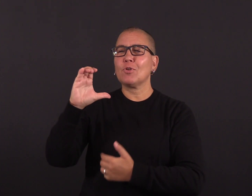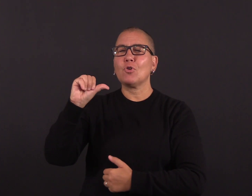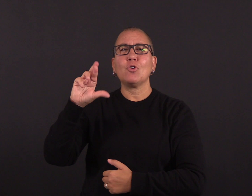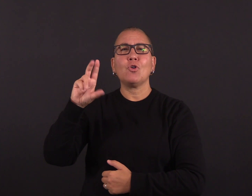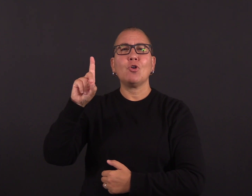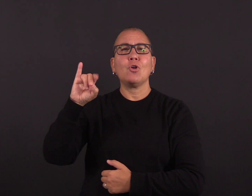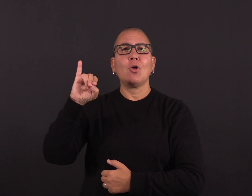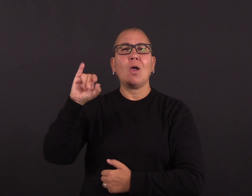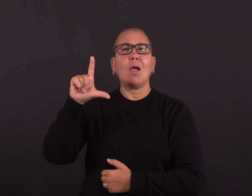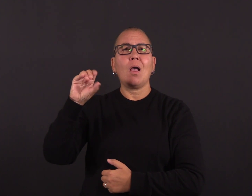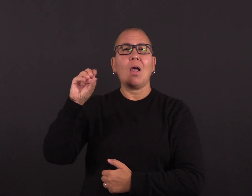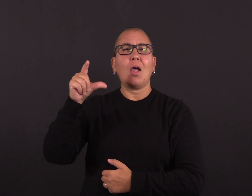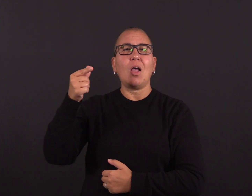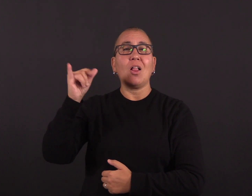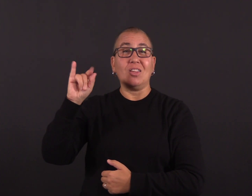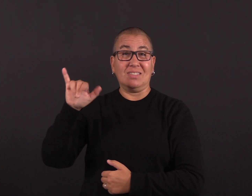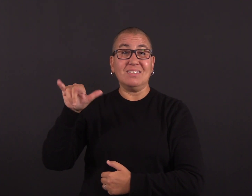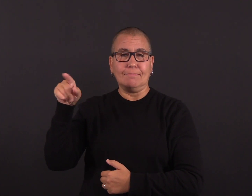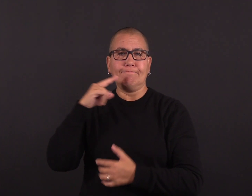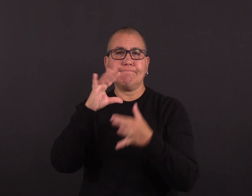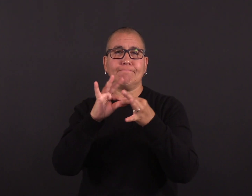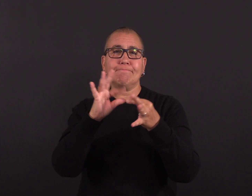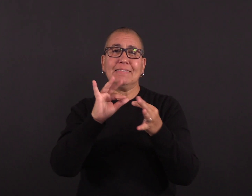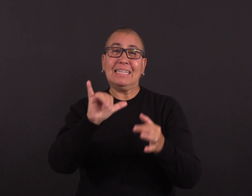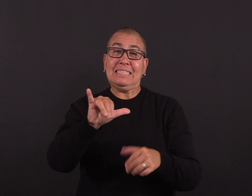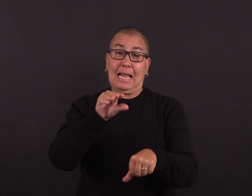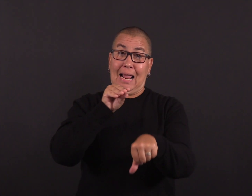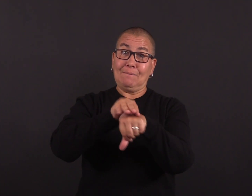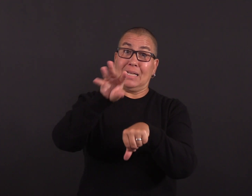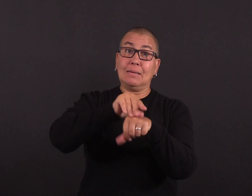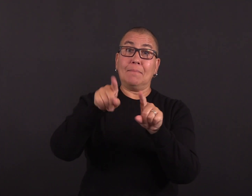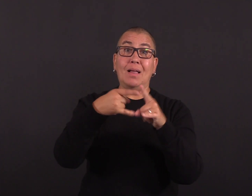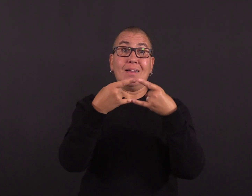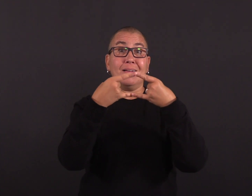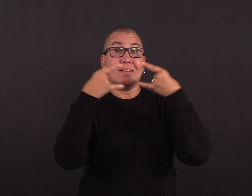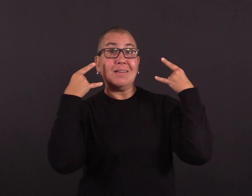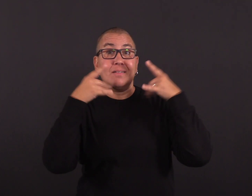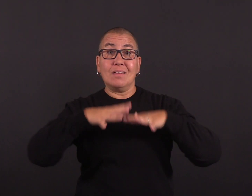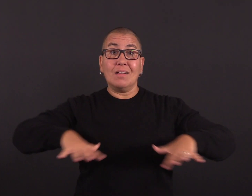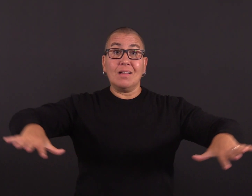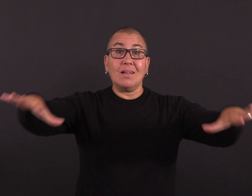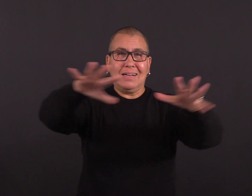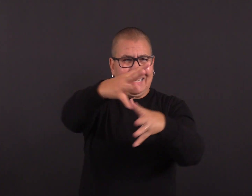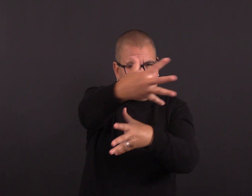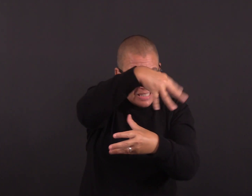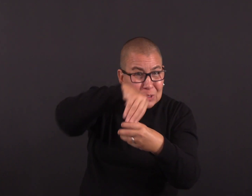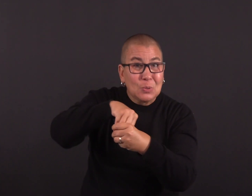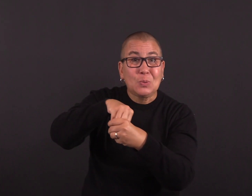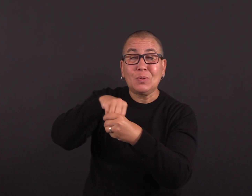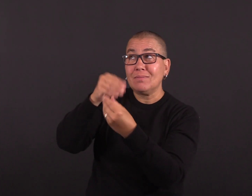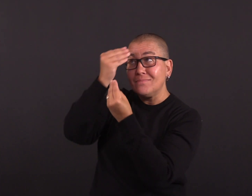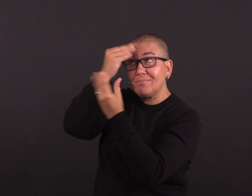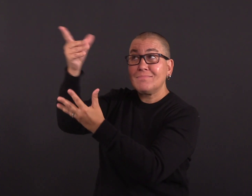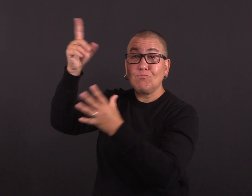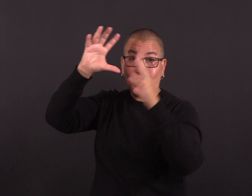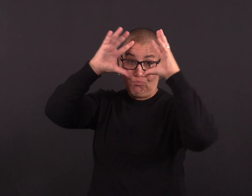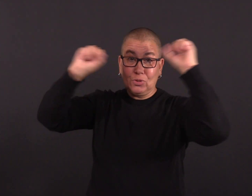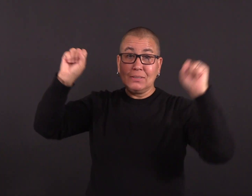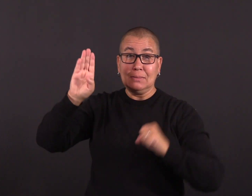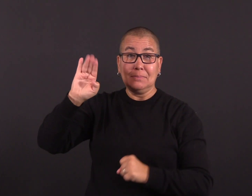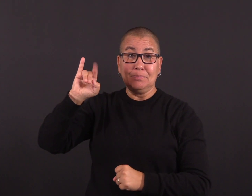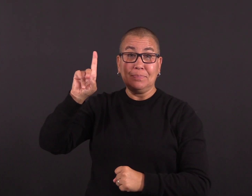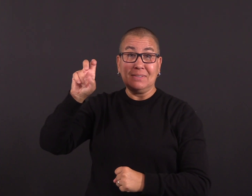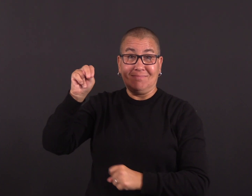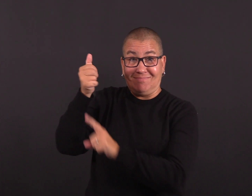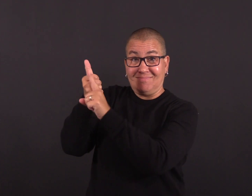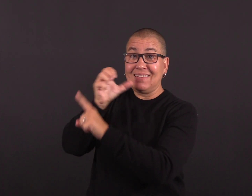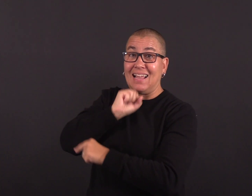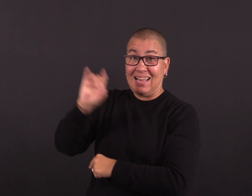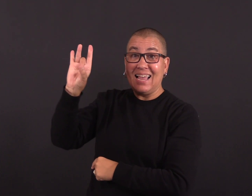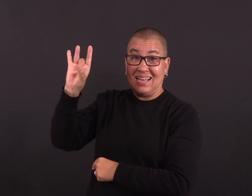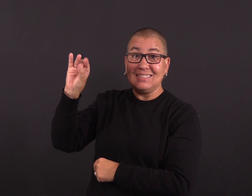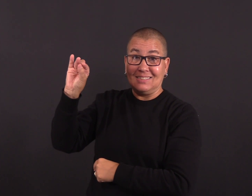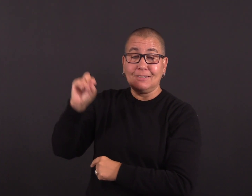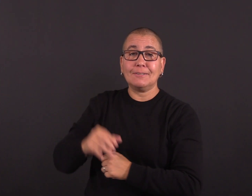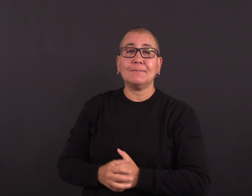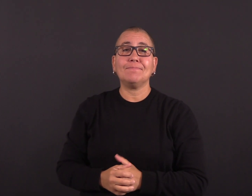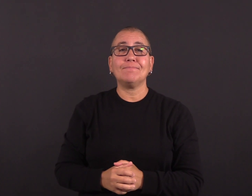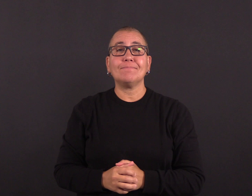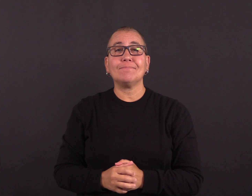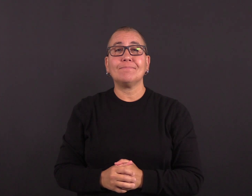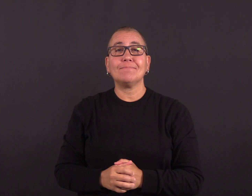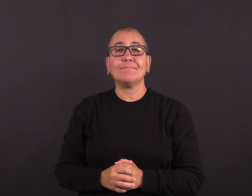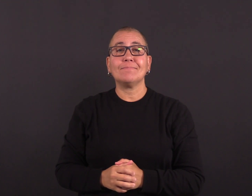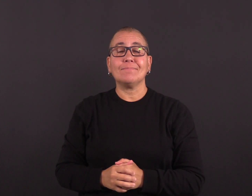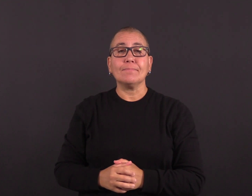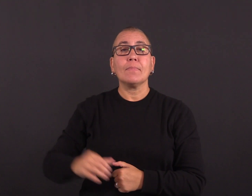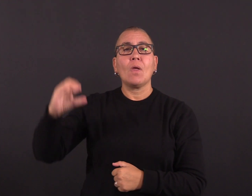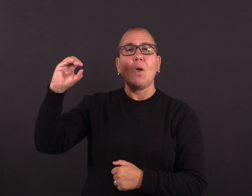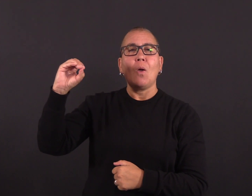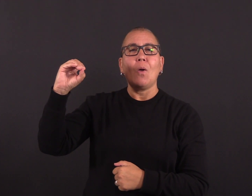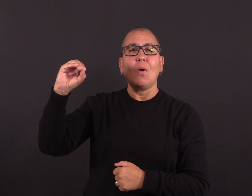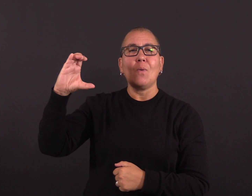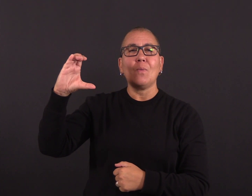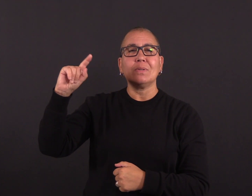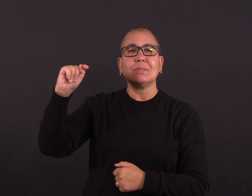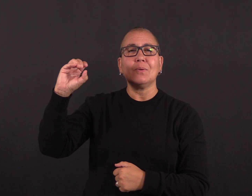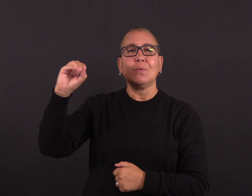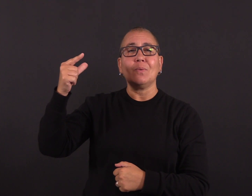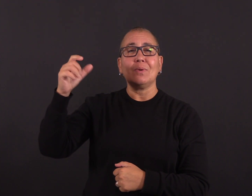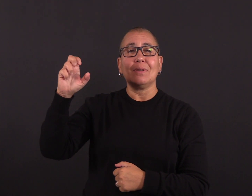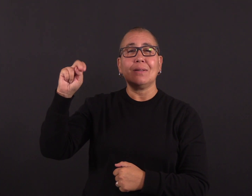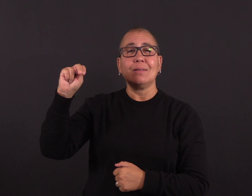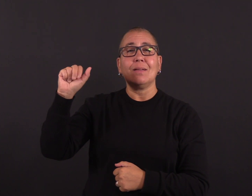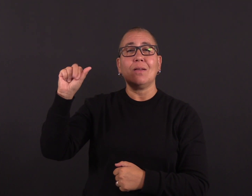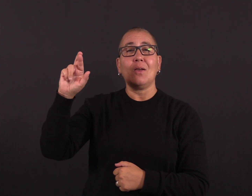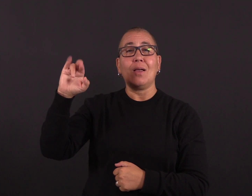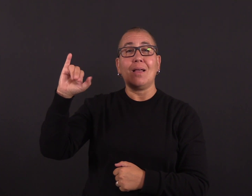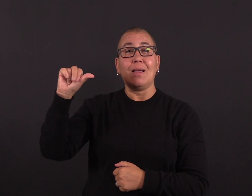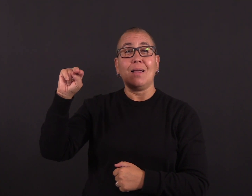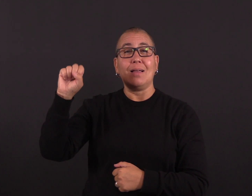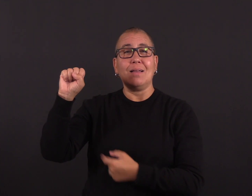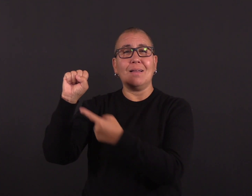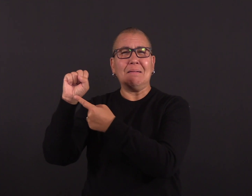said Dr. Jonathan Reiner, a cardiologist. “Octogenarians comprise the highest-risk